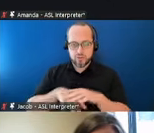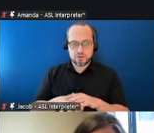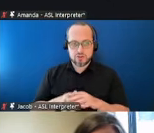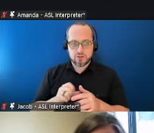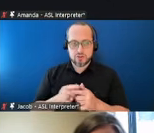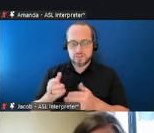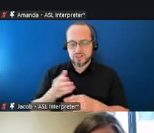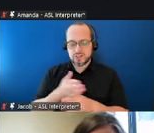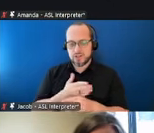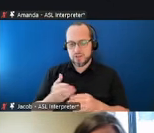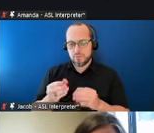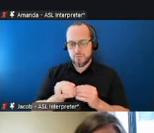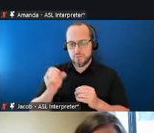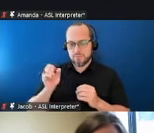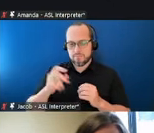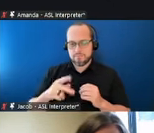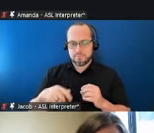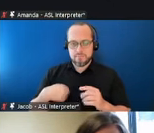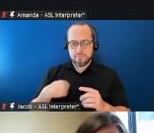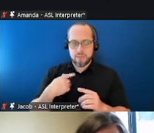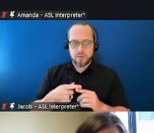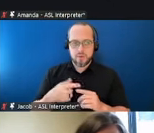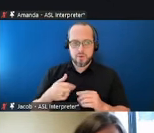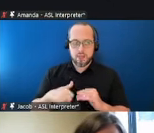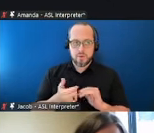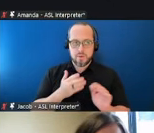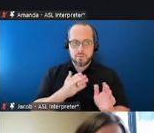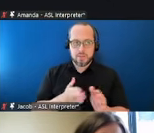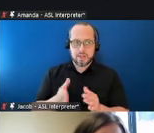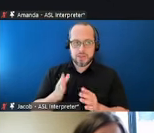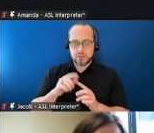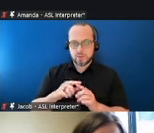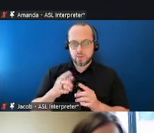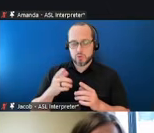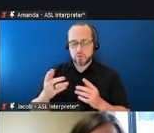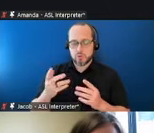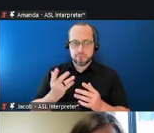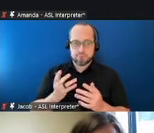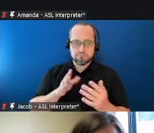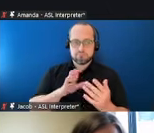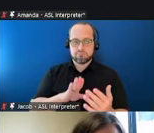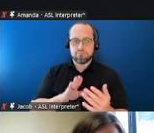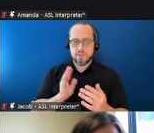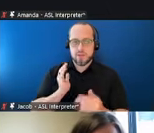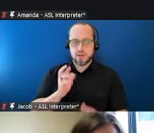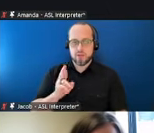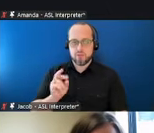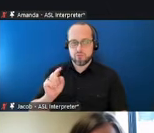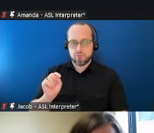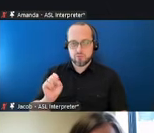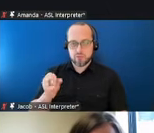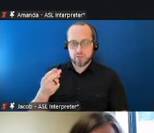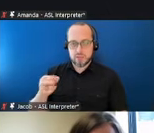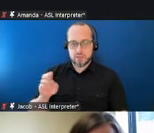more with you about how we're planning to stand up our roots hub. Um I will not delve into the goals